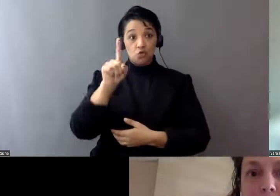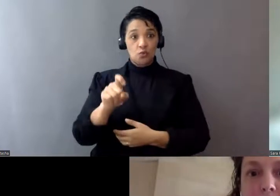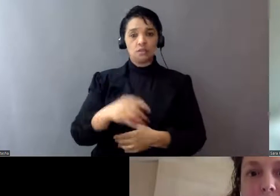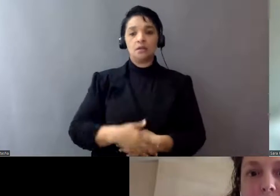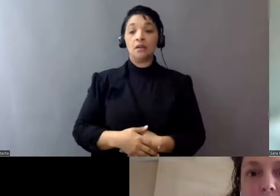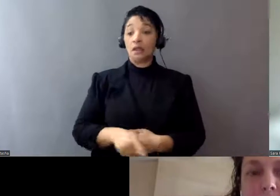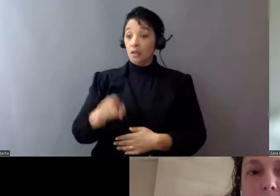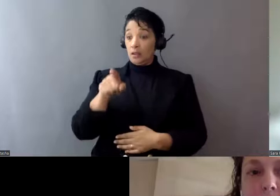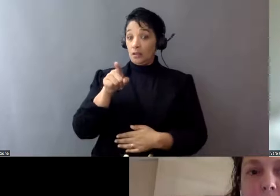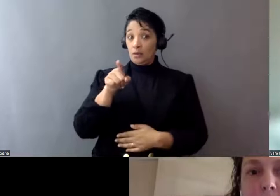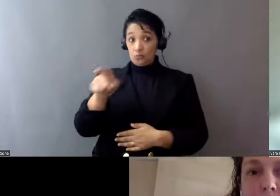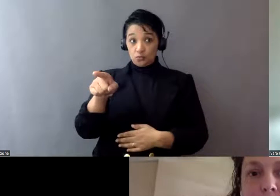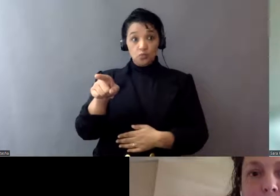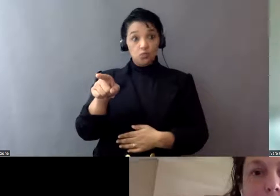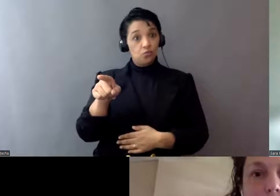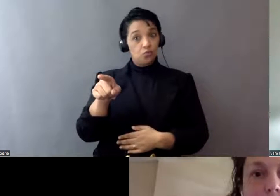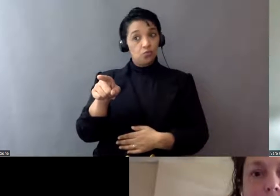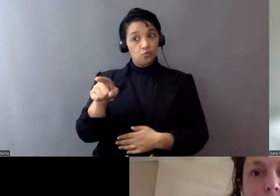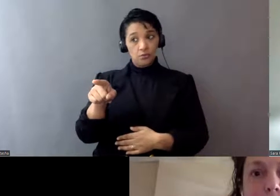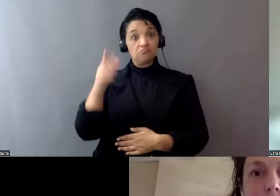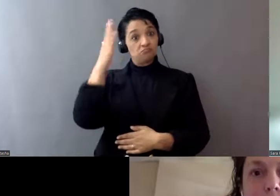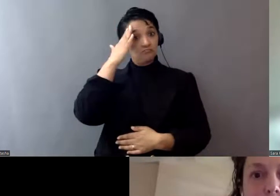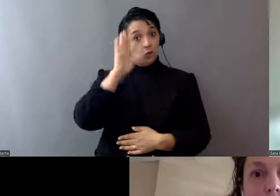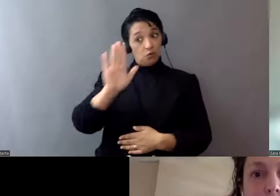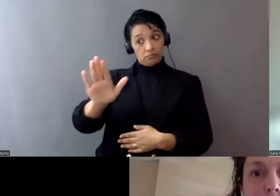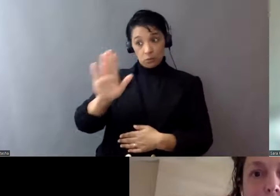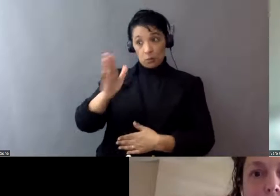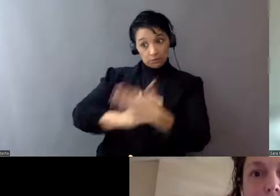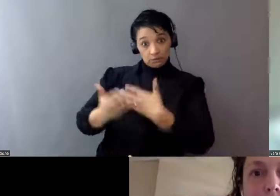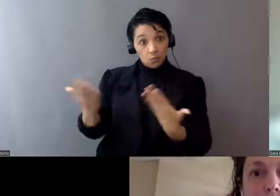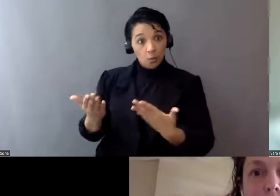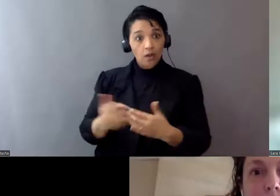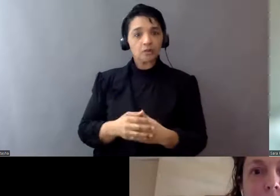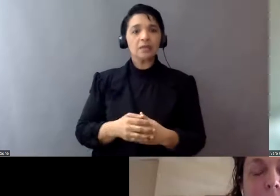having any type of disability. It doesn't necessarily need to be diagnosis specifically.